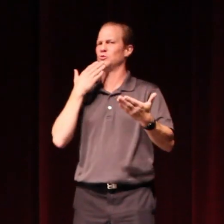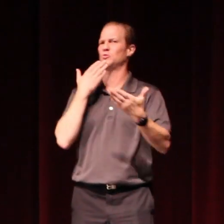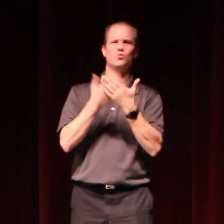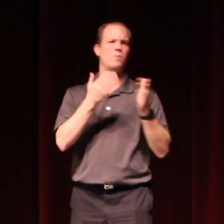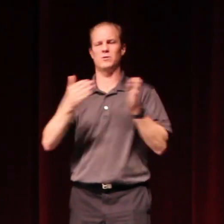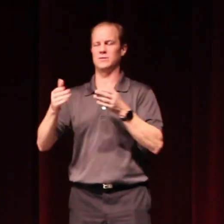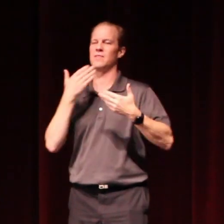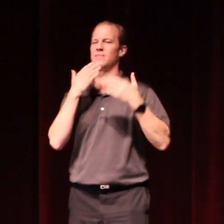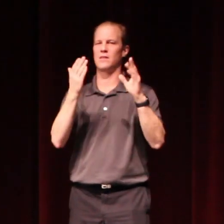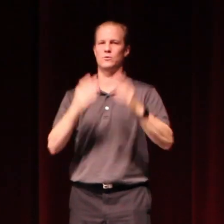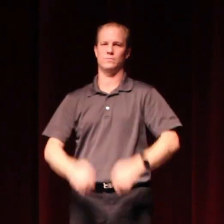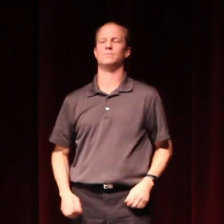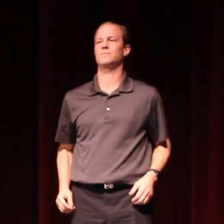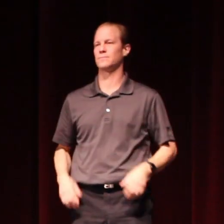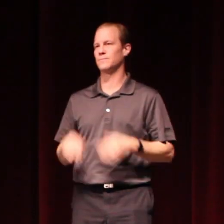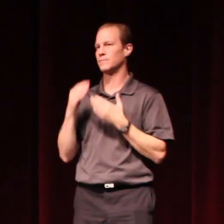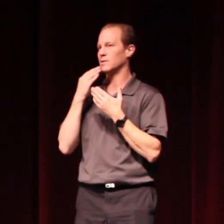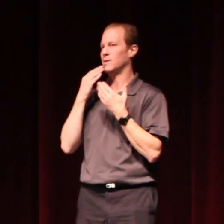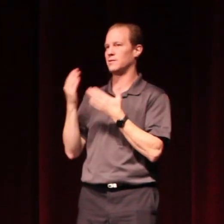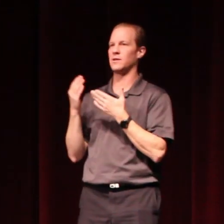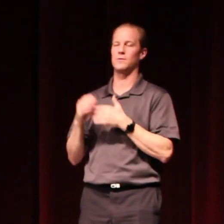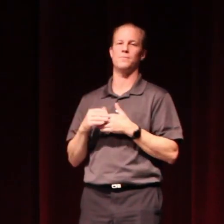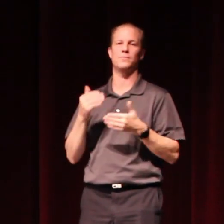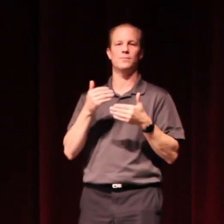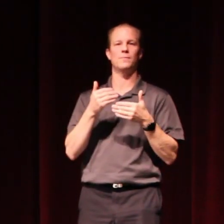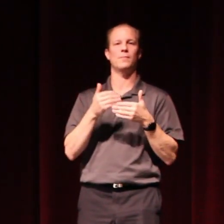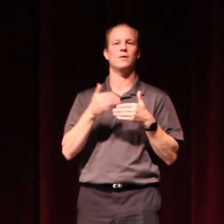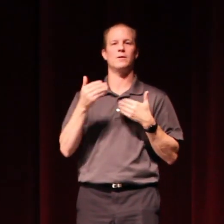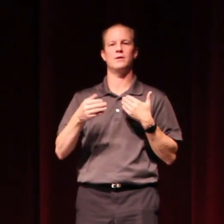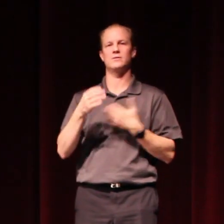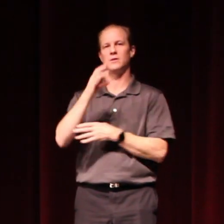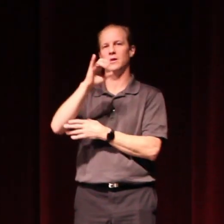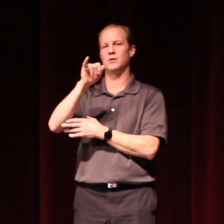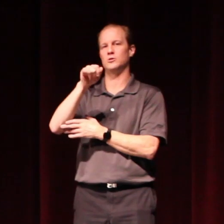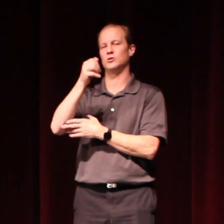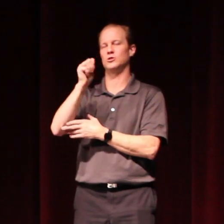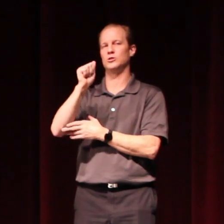Thank you. Next we will hear from Jamie O'Brien.